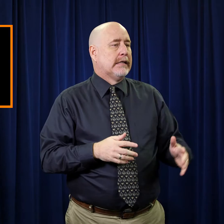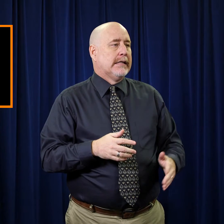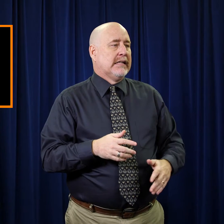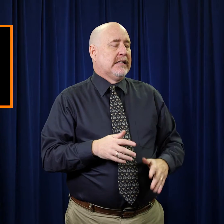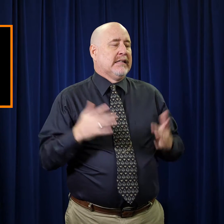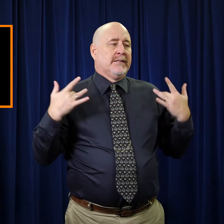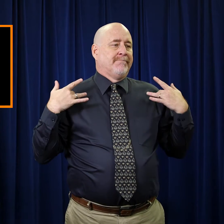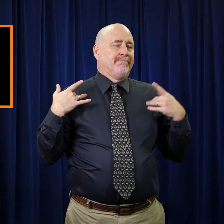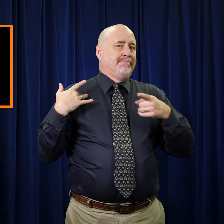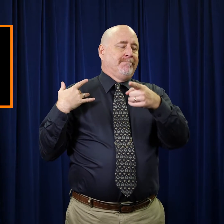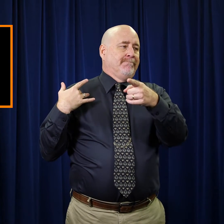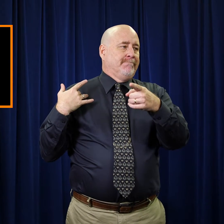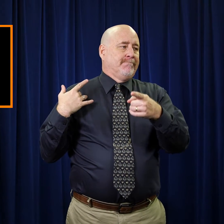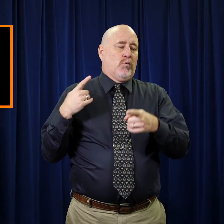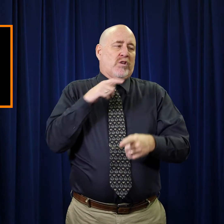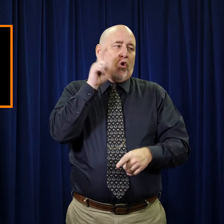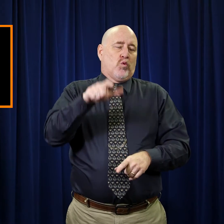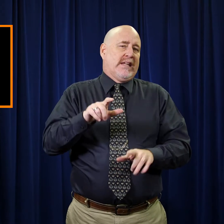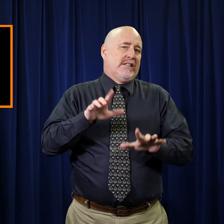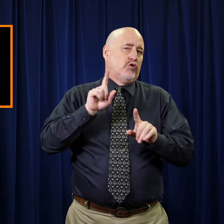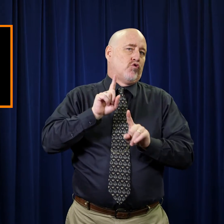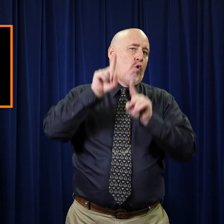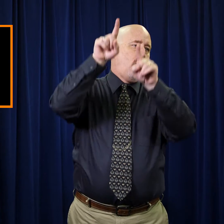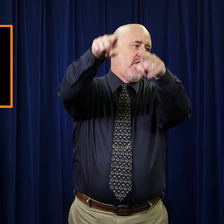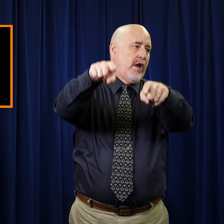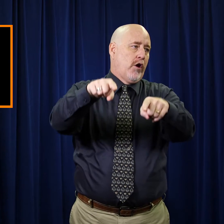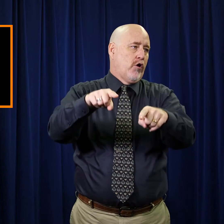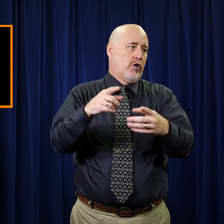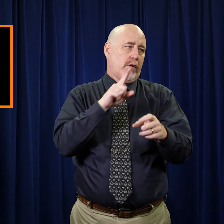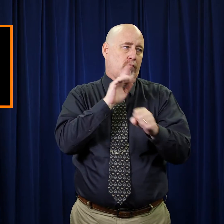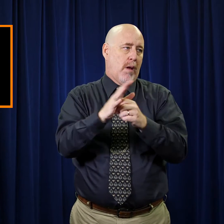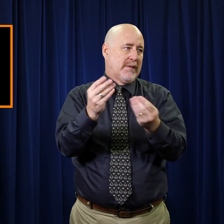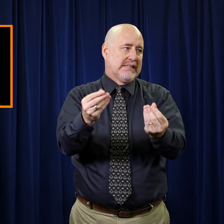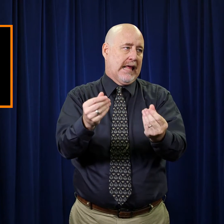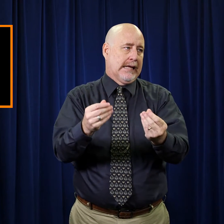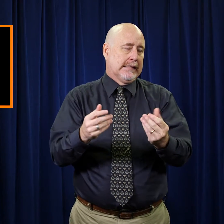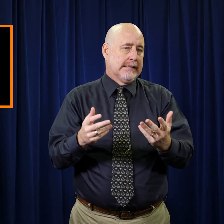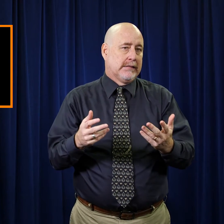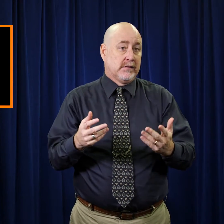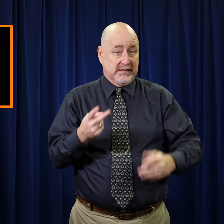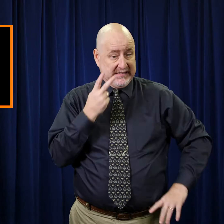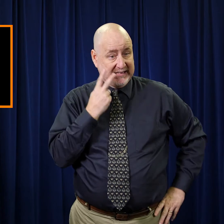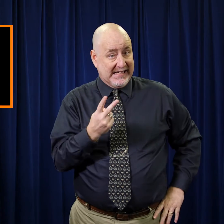"We don't need to do this. We don't need to go over into the land of...